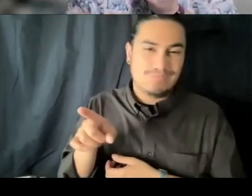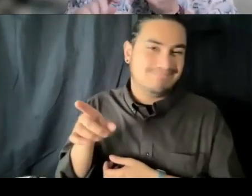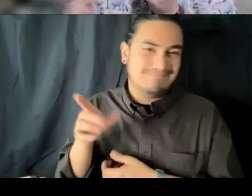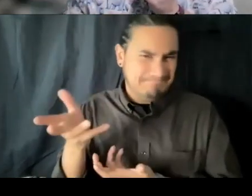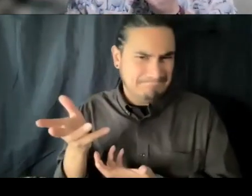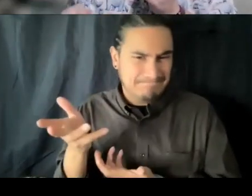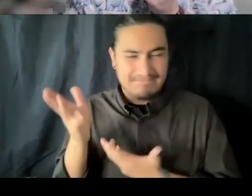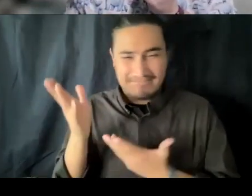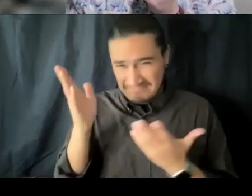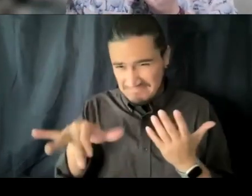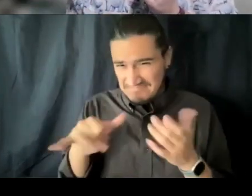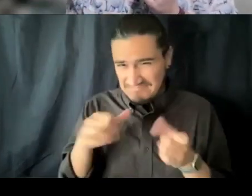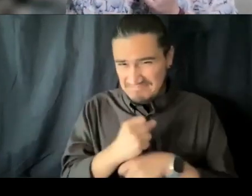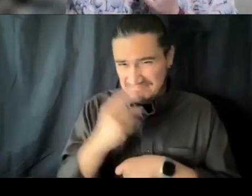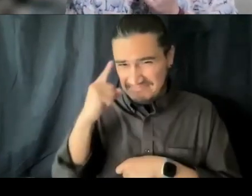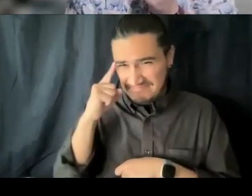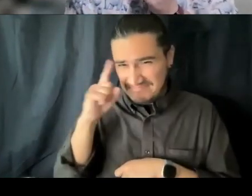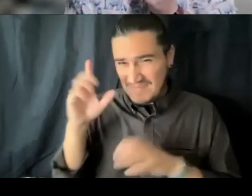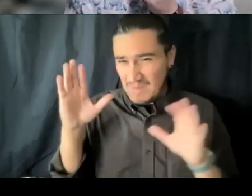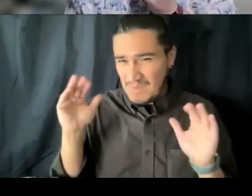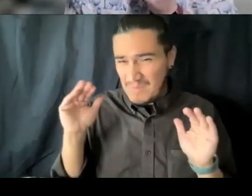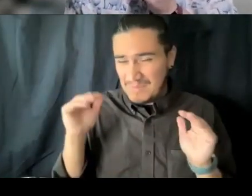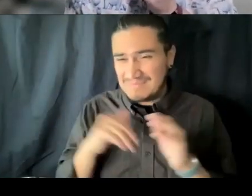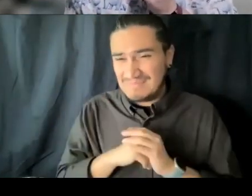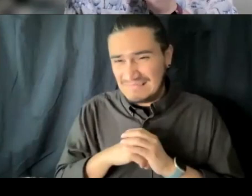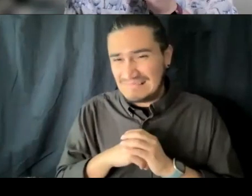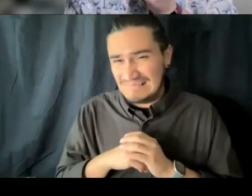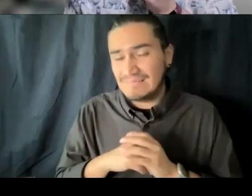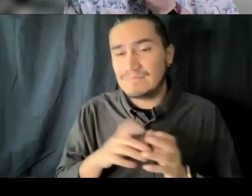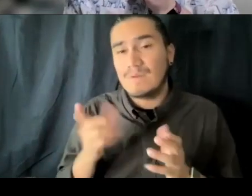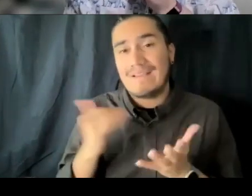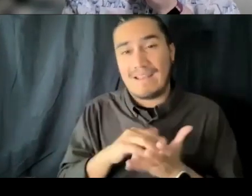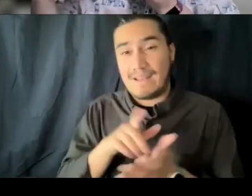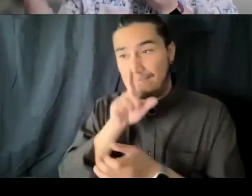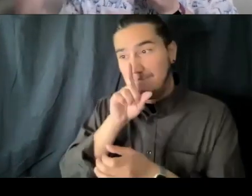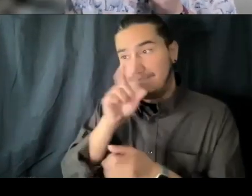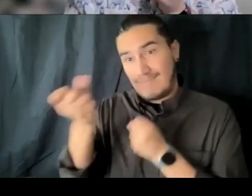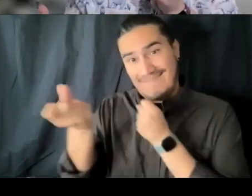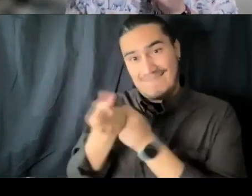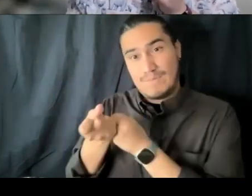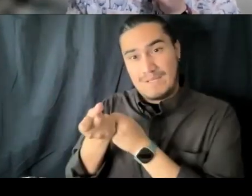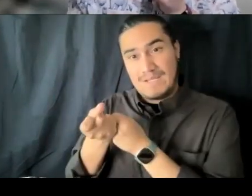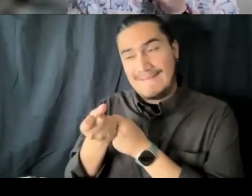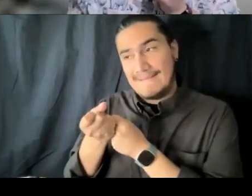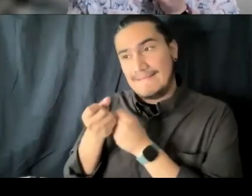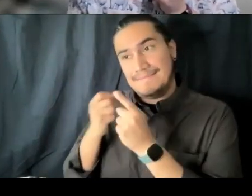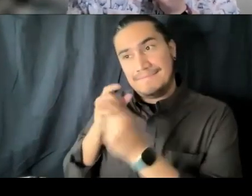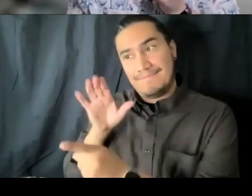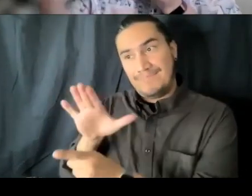I hope that difference makes sense. So I'm affirming it must feel terrible to feel that way,